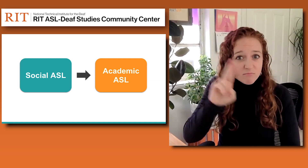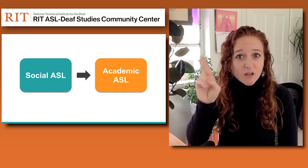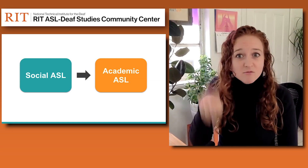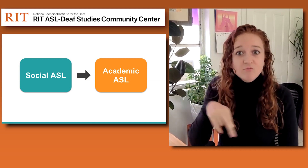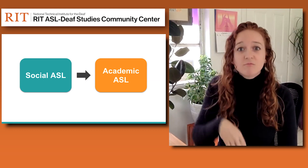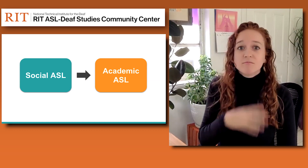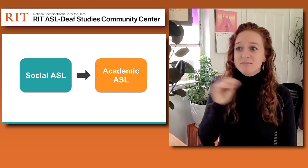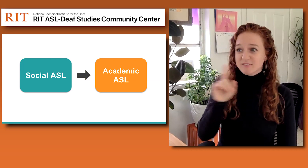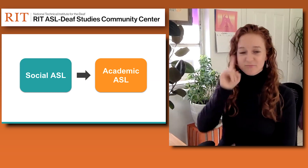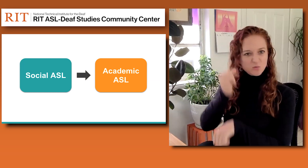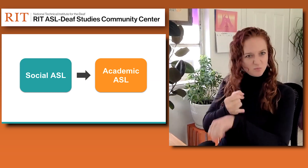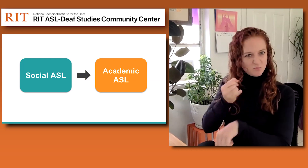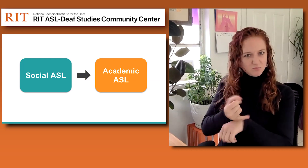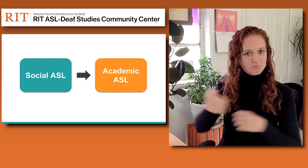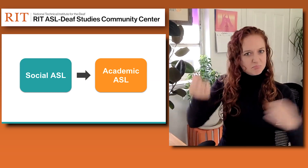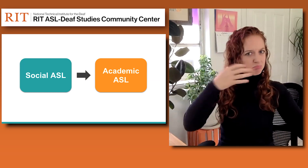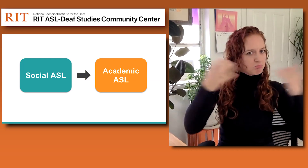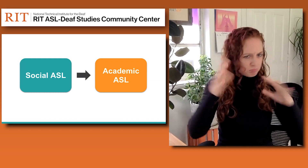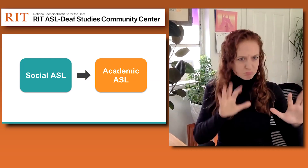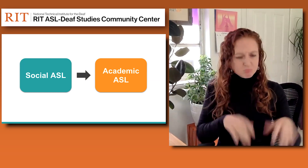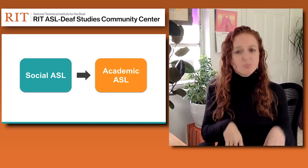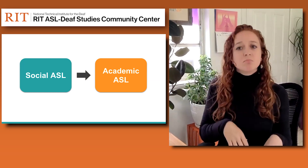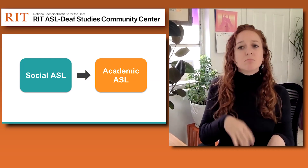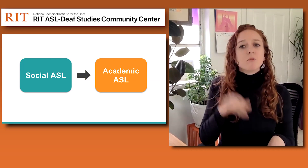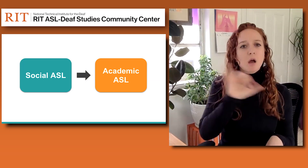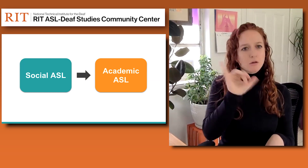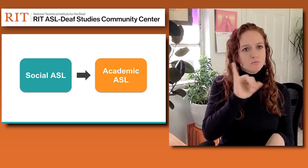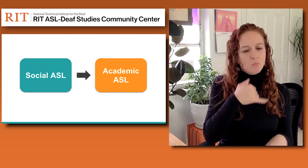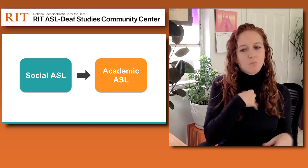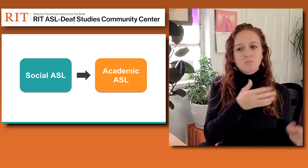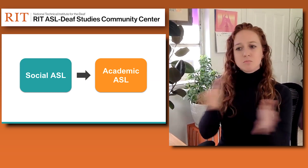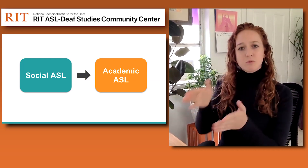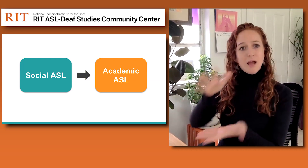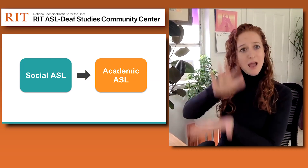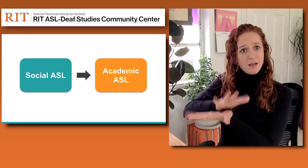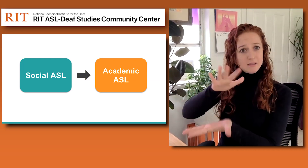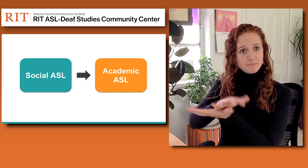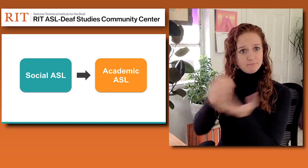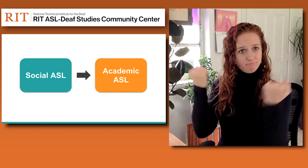I was in the deaf community within Rochester. I went to the school for the deaf.